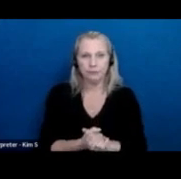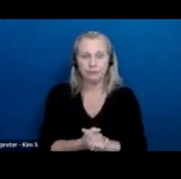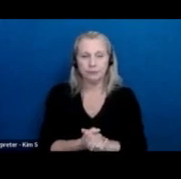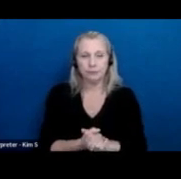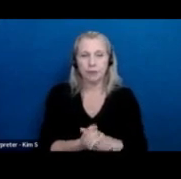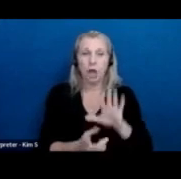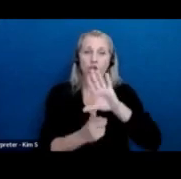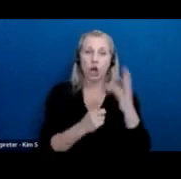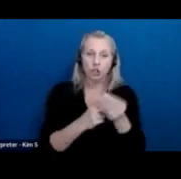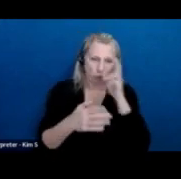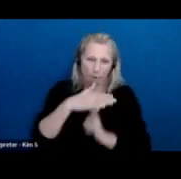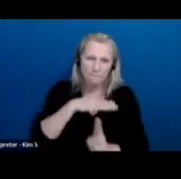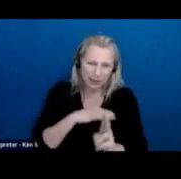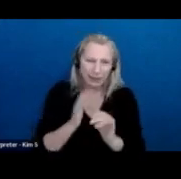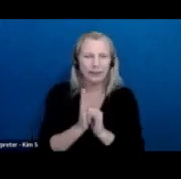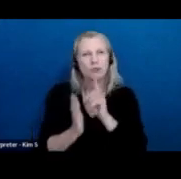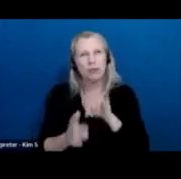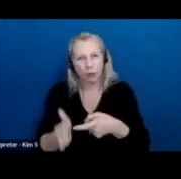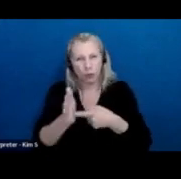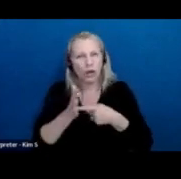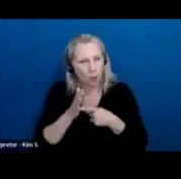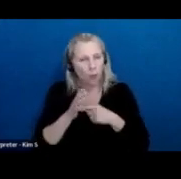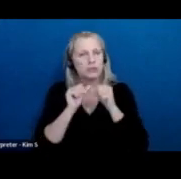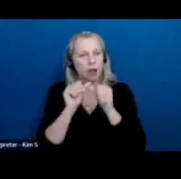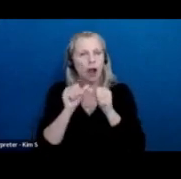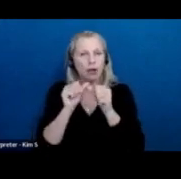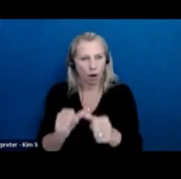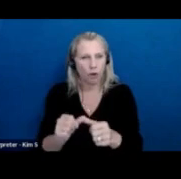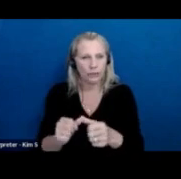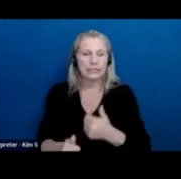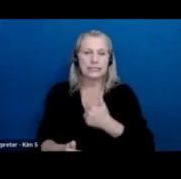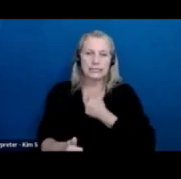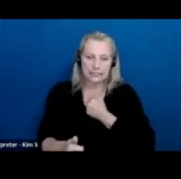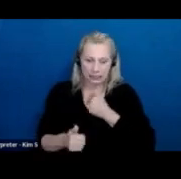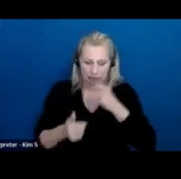humility really just requires an ongoing self exploration and